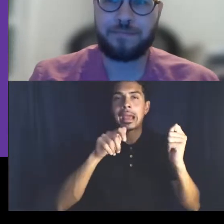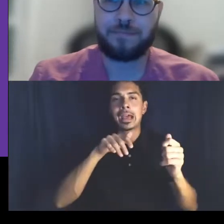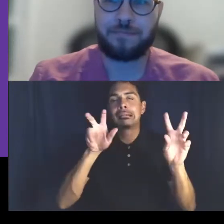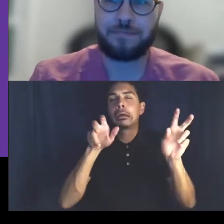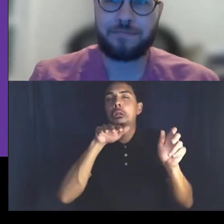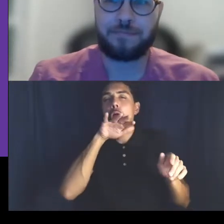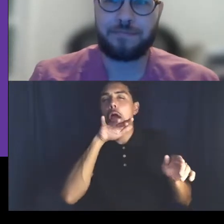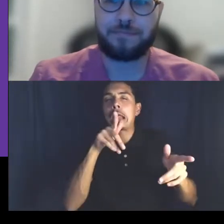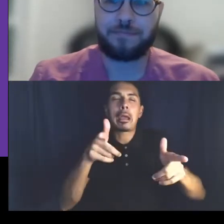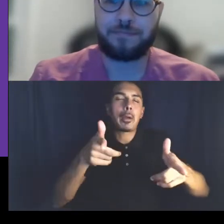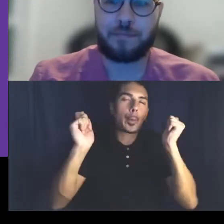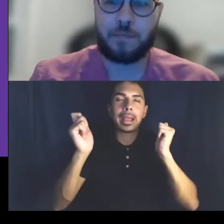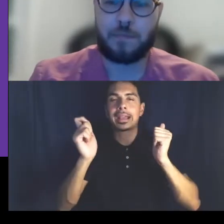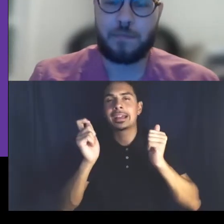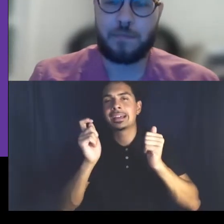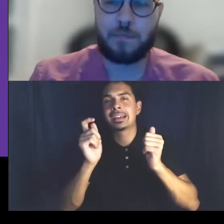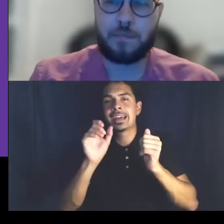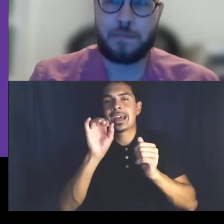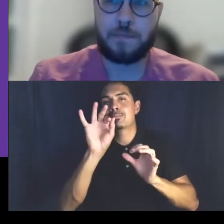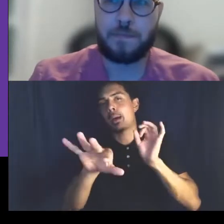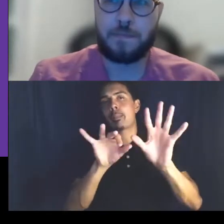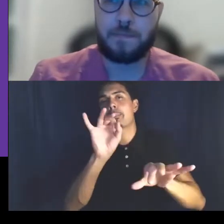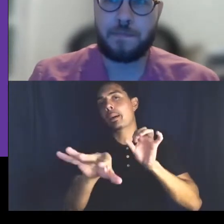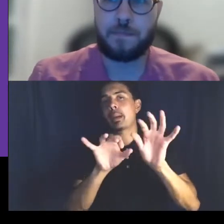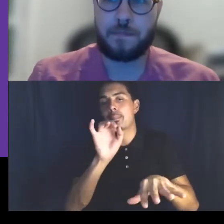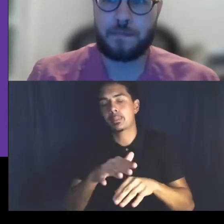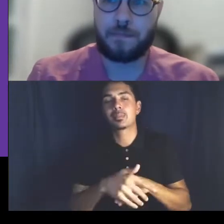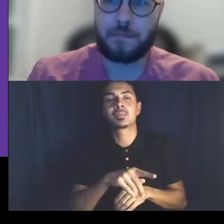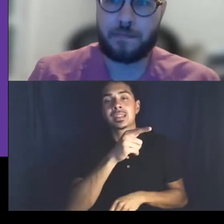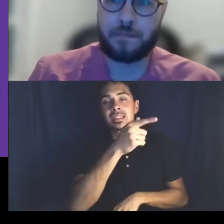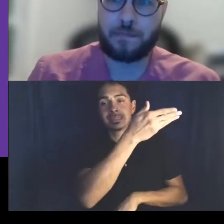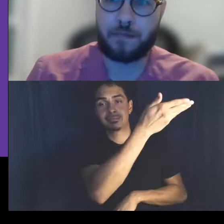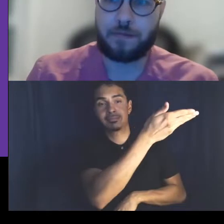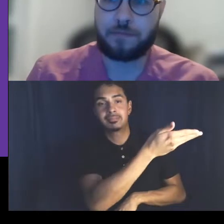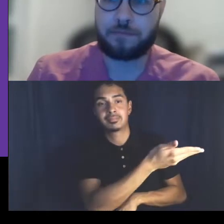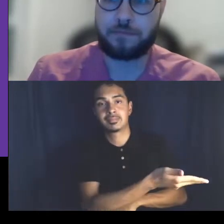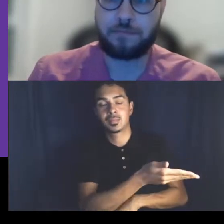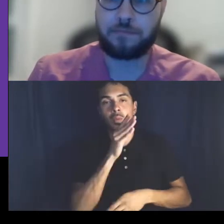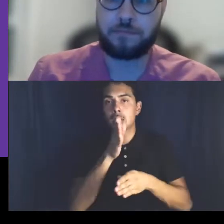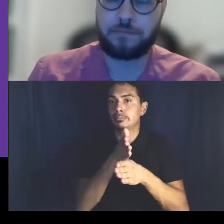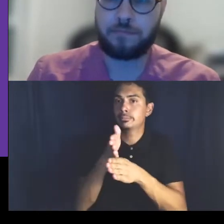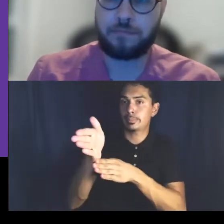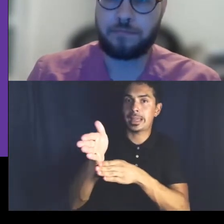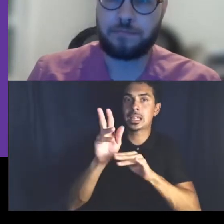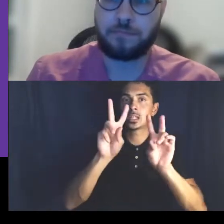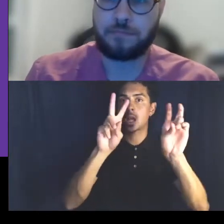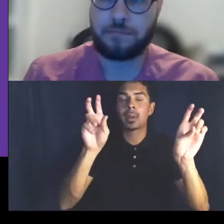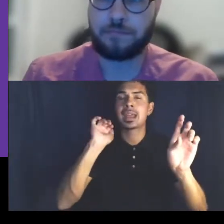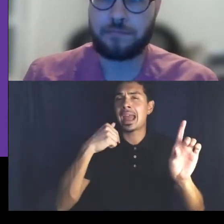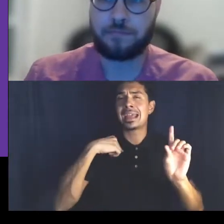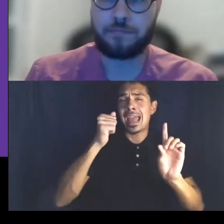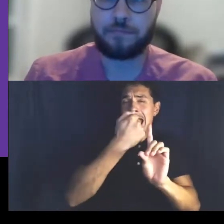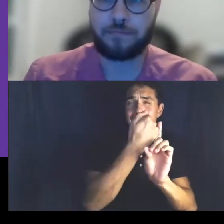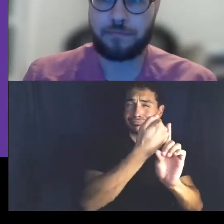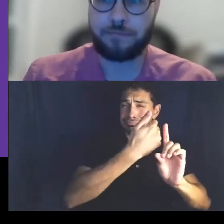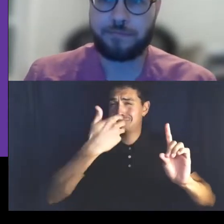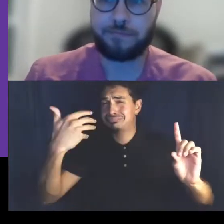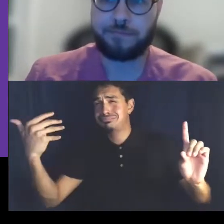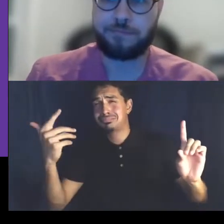We could probably talk about any of these core topics for hours, especially when we get into the actual